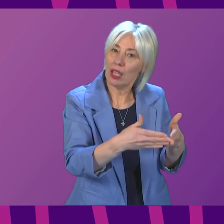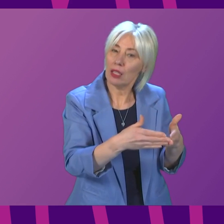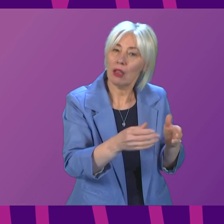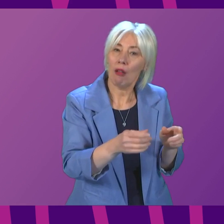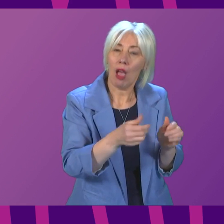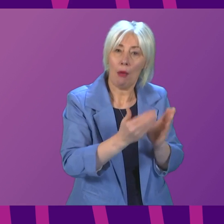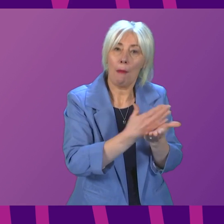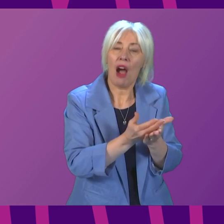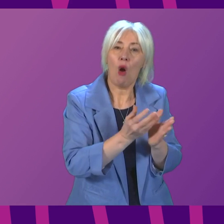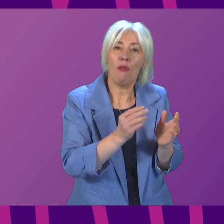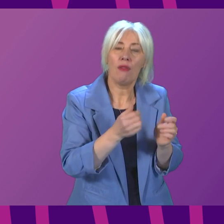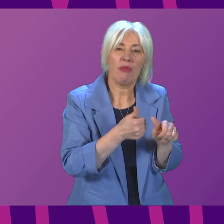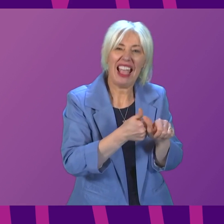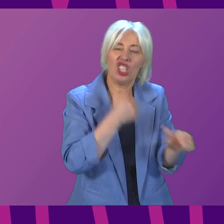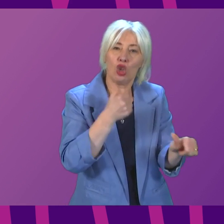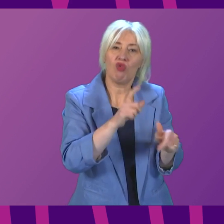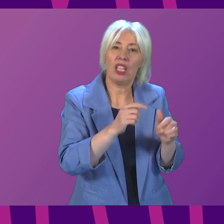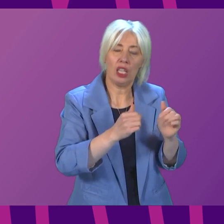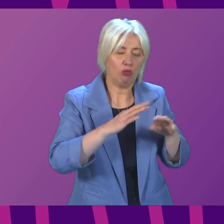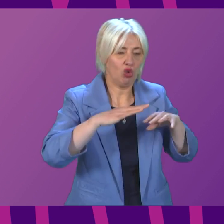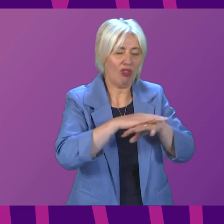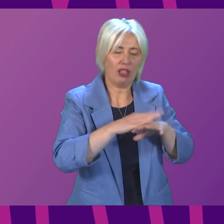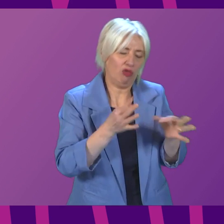industrial strategy to build in Scotland?